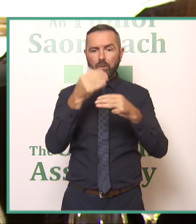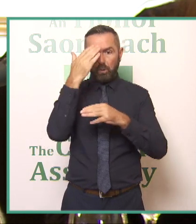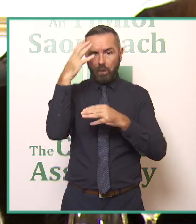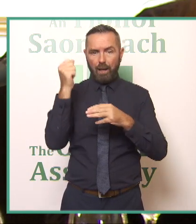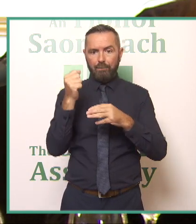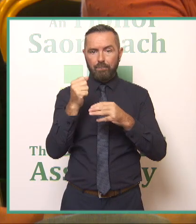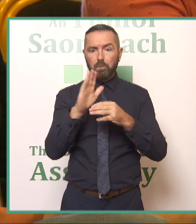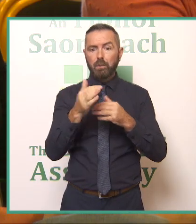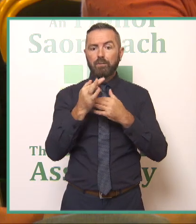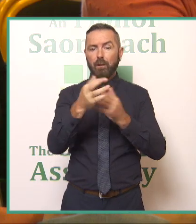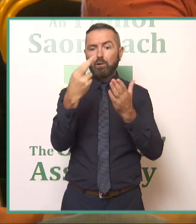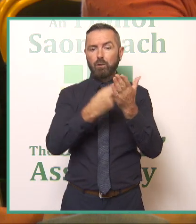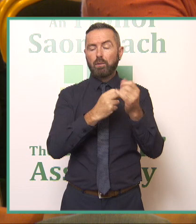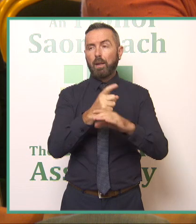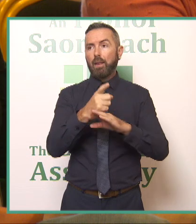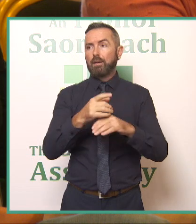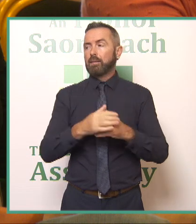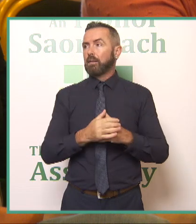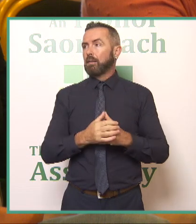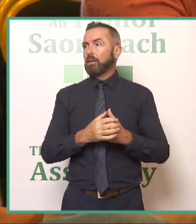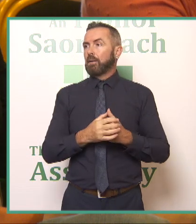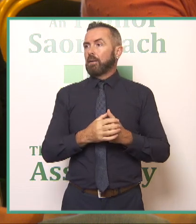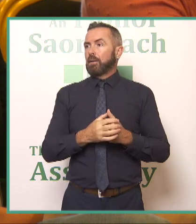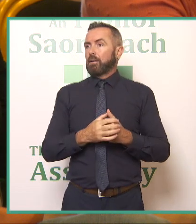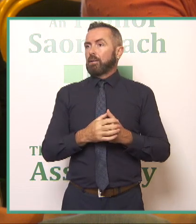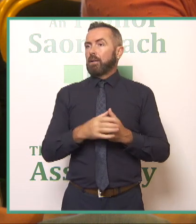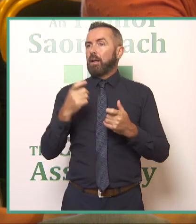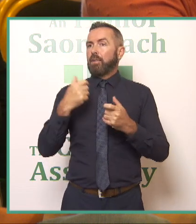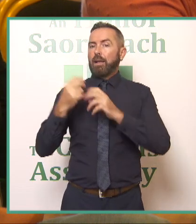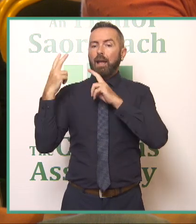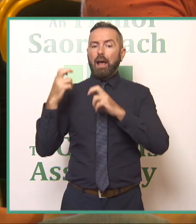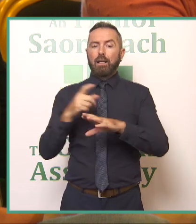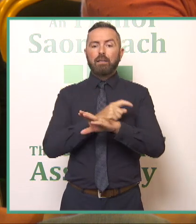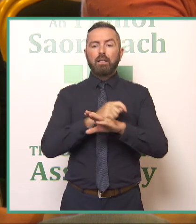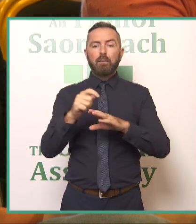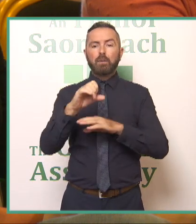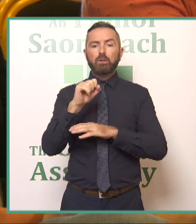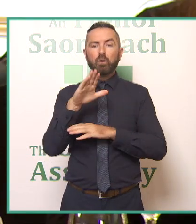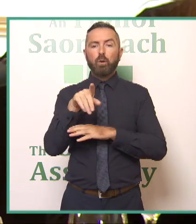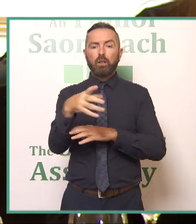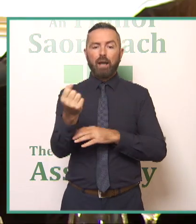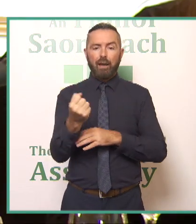to follow regulations around all that and then they analyze the type of soil you have is it North